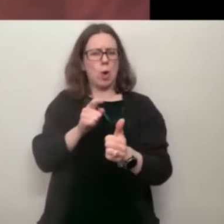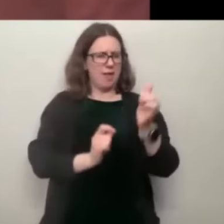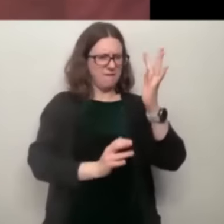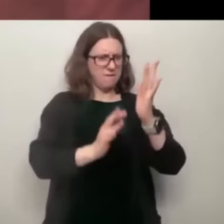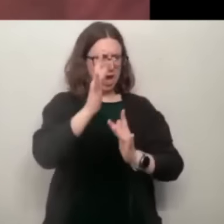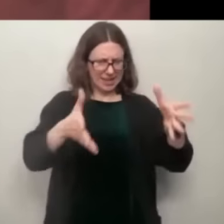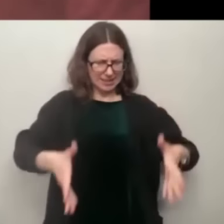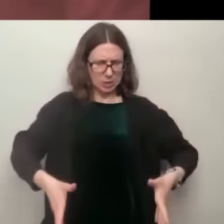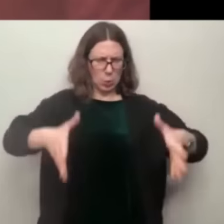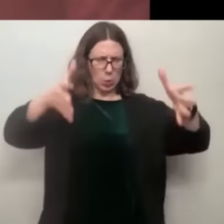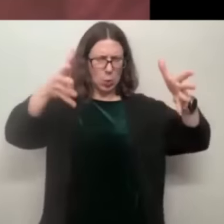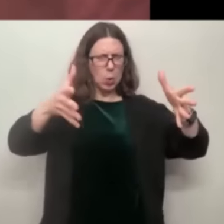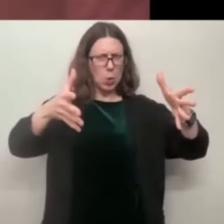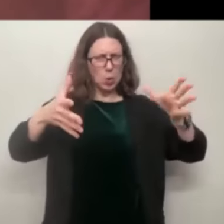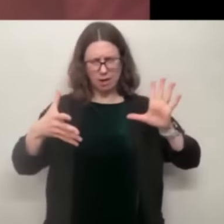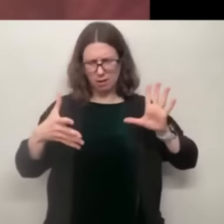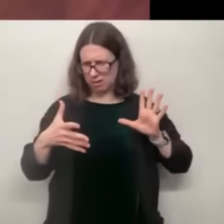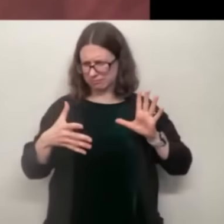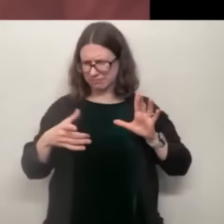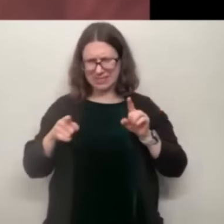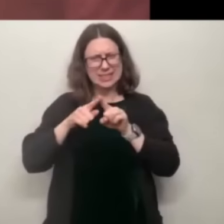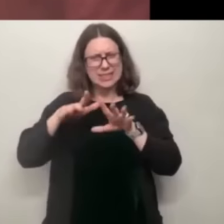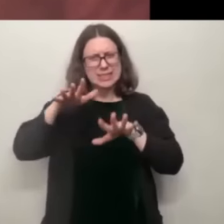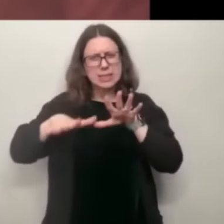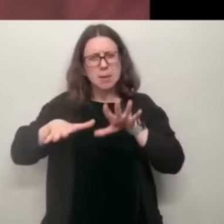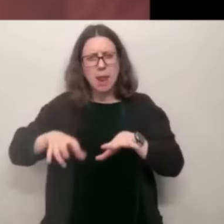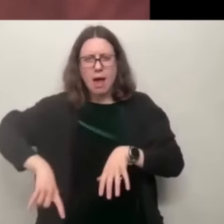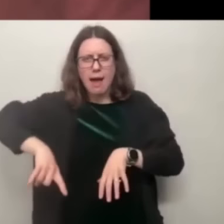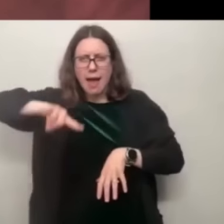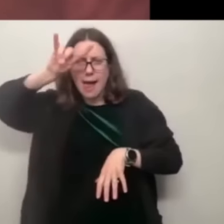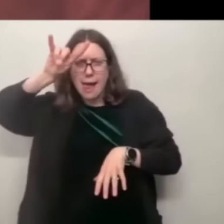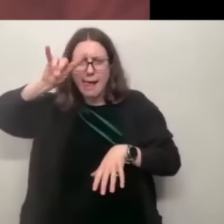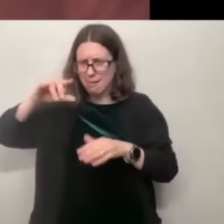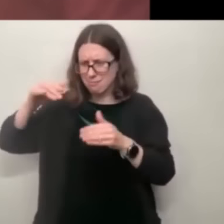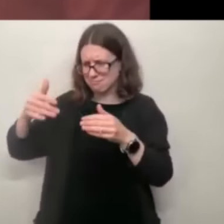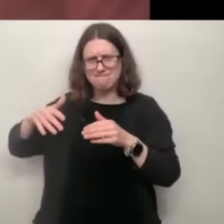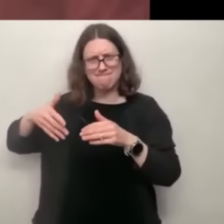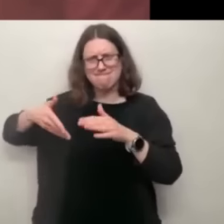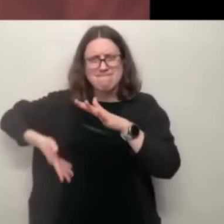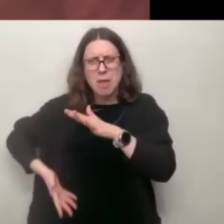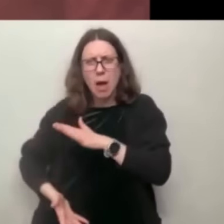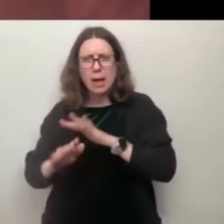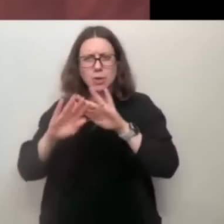of the underworld or to artificial Stromboli's. In one particular passage